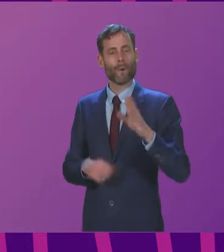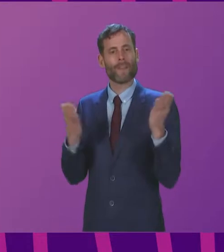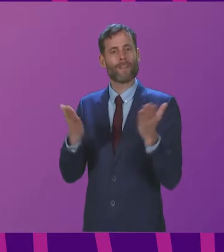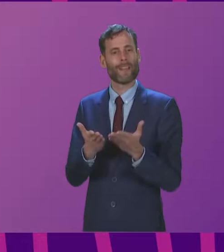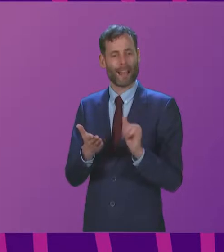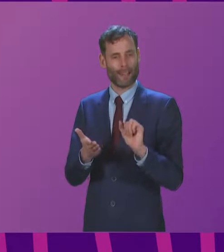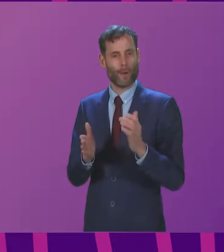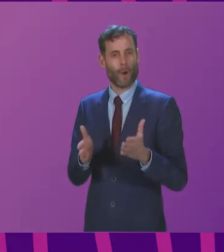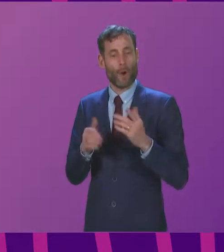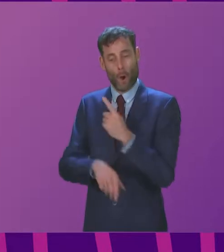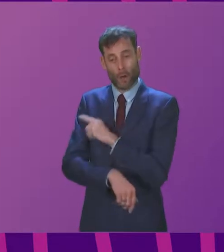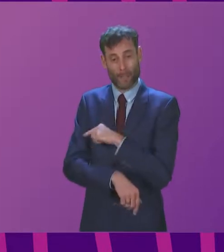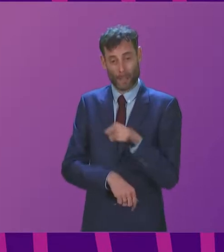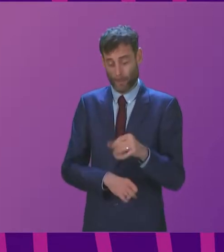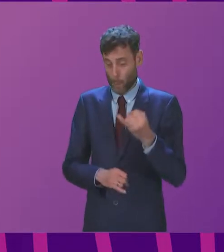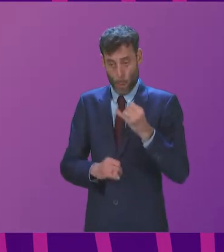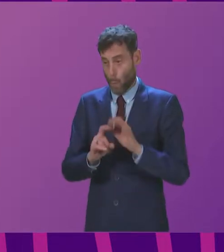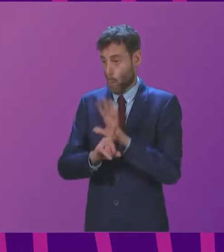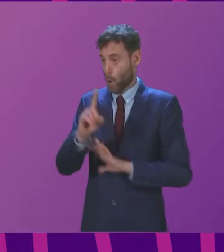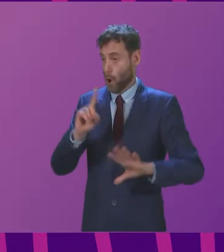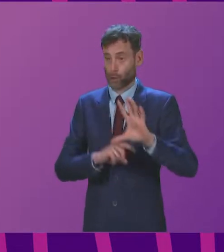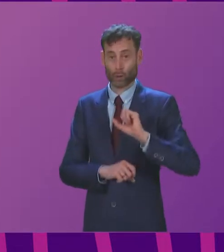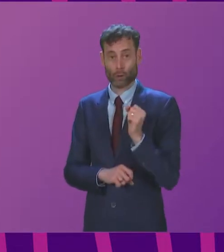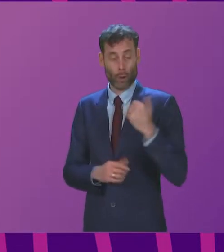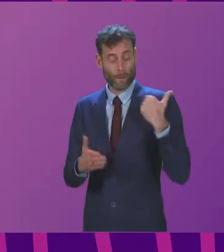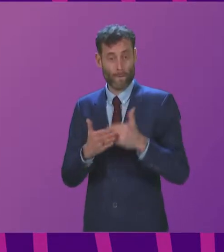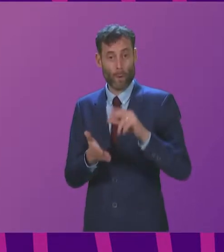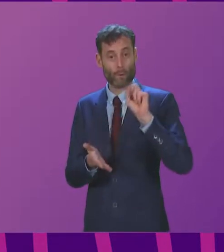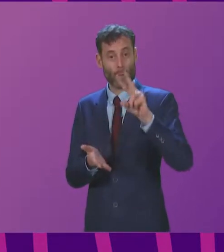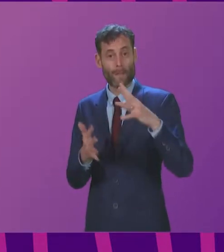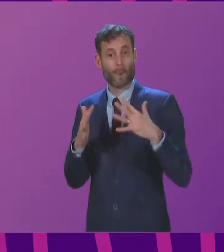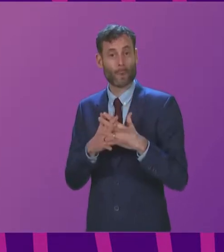in Scotland for the past 12 weeks running. Staff at the hospital are doing their best,